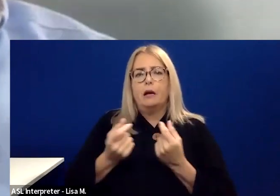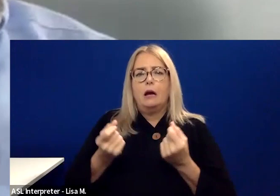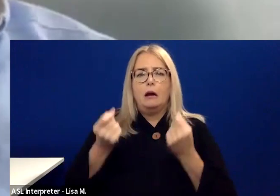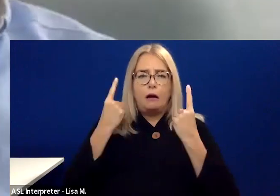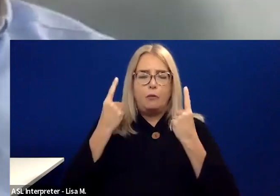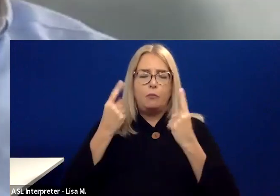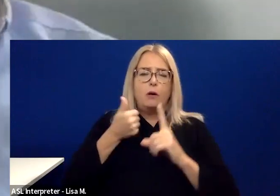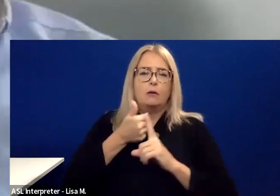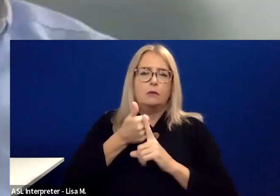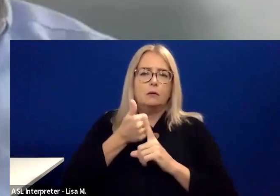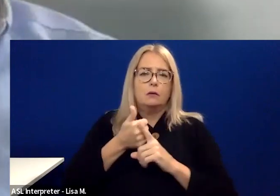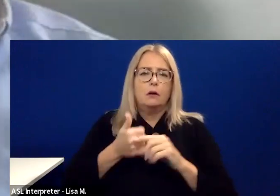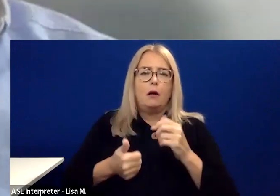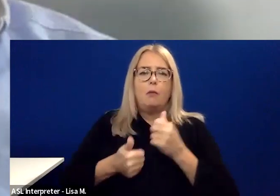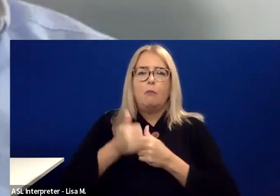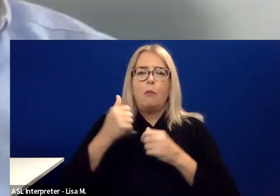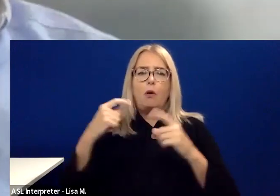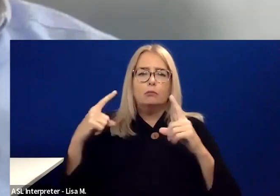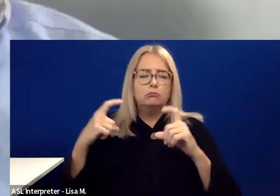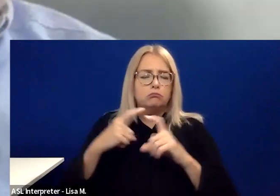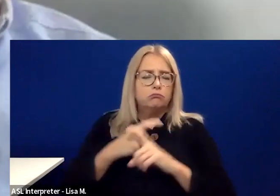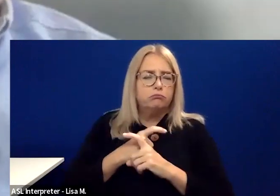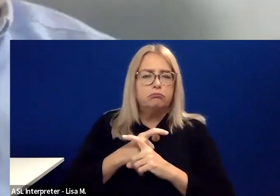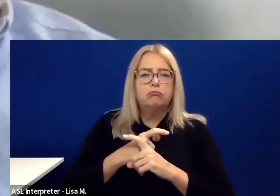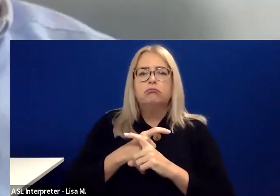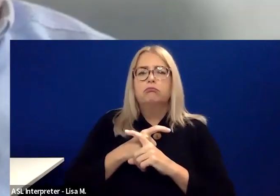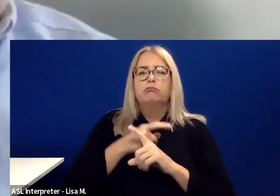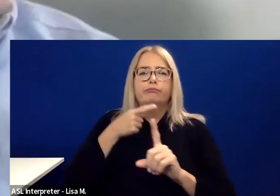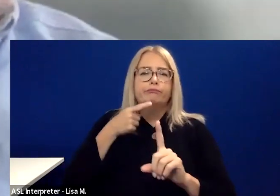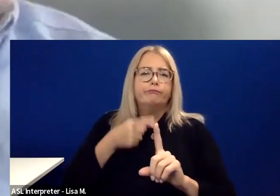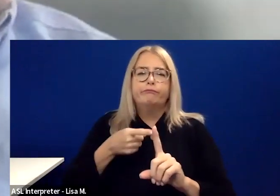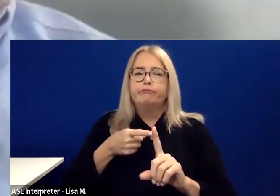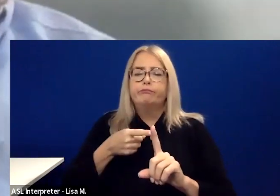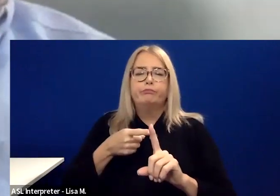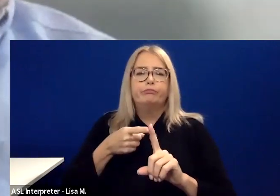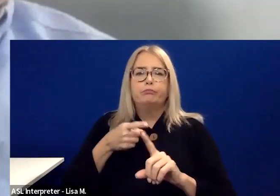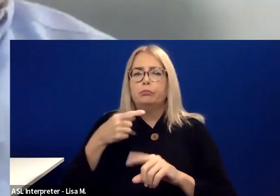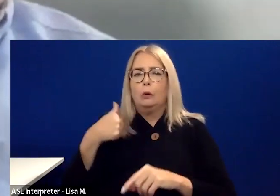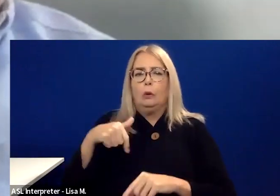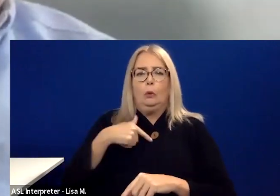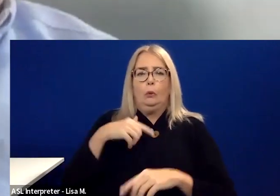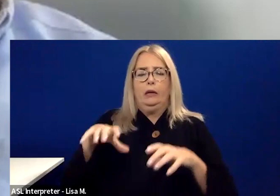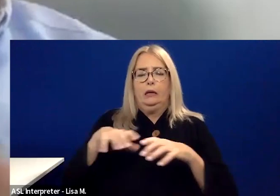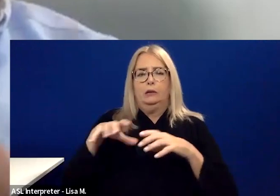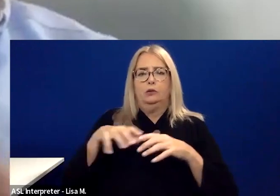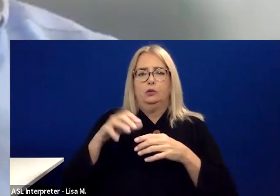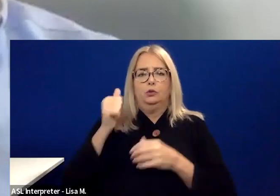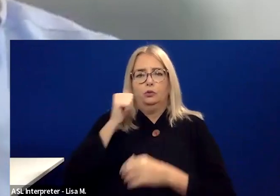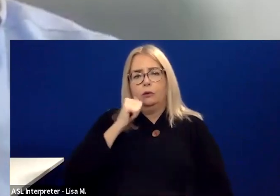is the most complex thing that you and I do on a on a regular basis and we should be thinking